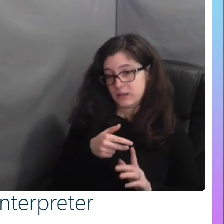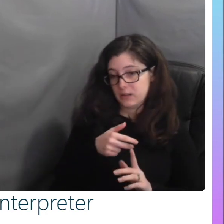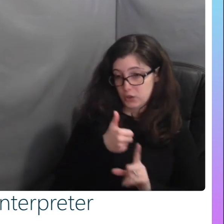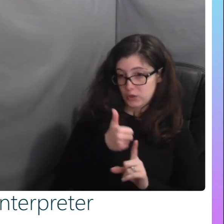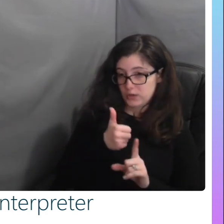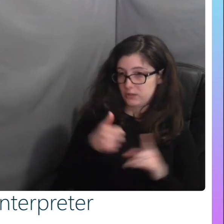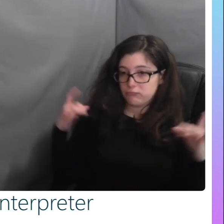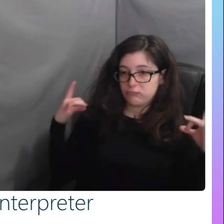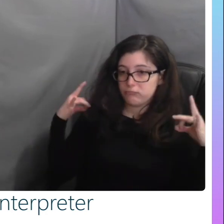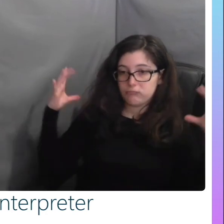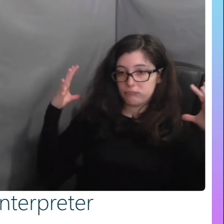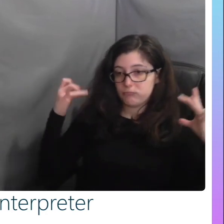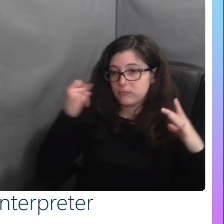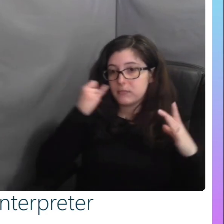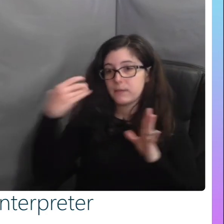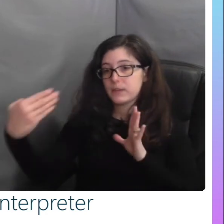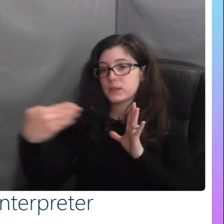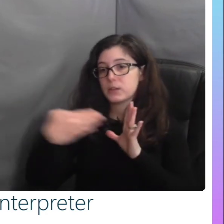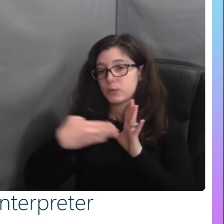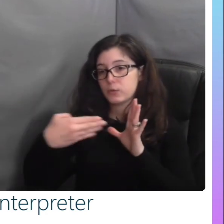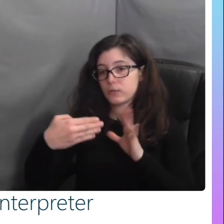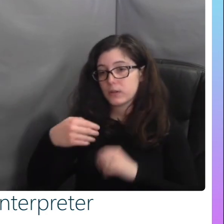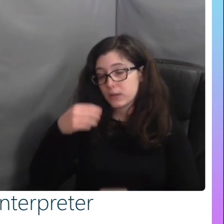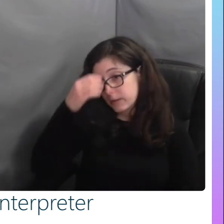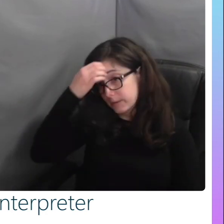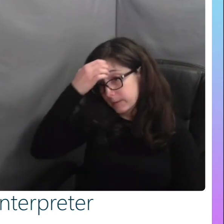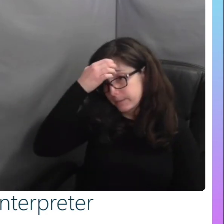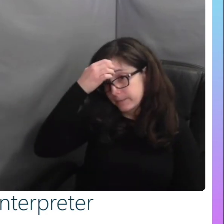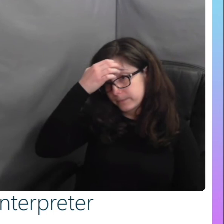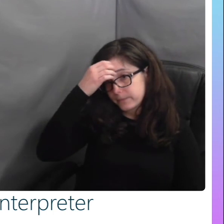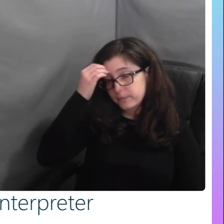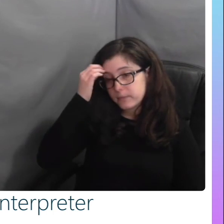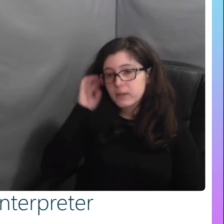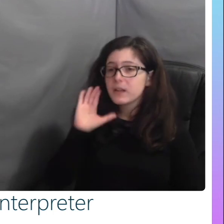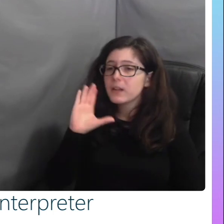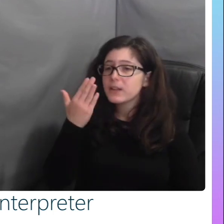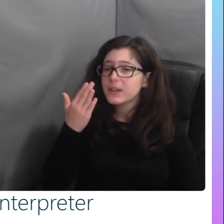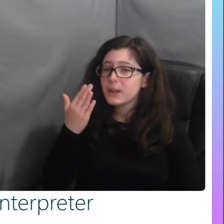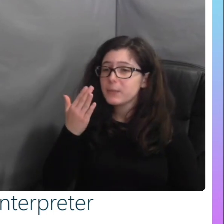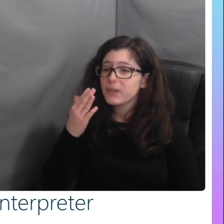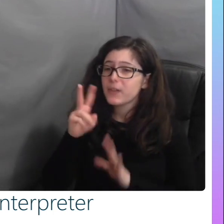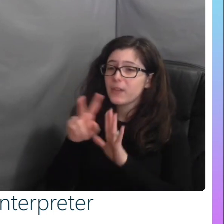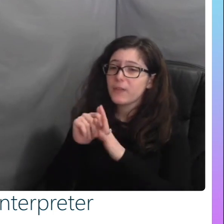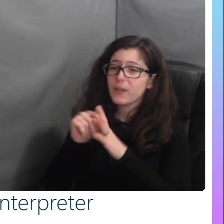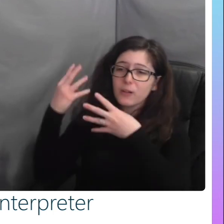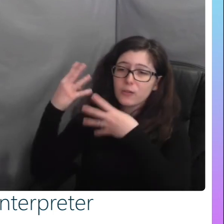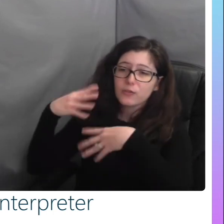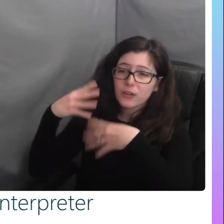Great, thanks. Looks like we've got a little disconnect in the video stream, so this is Eve Hill, this is not Kristina,